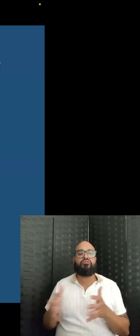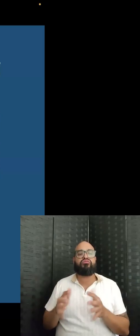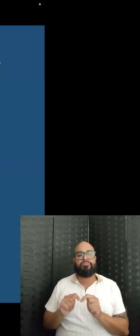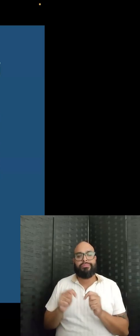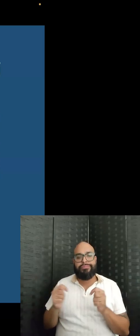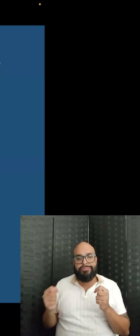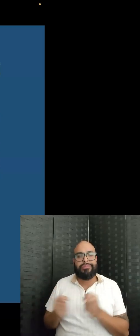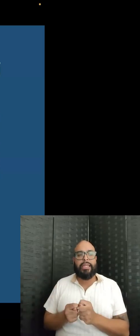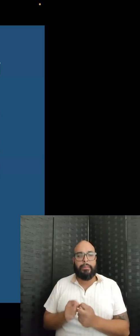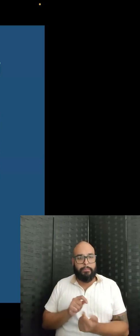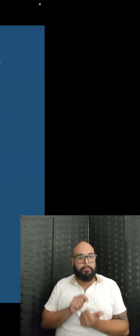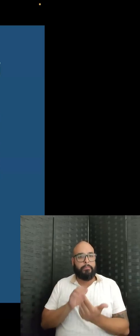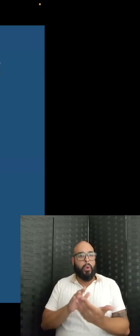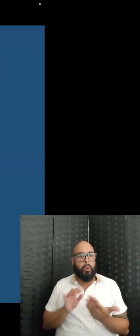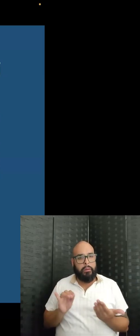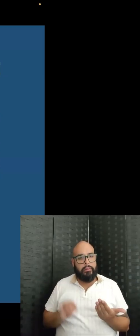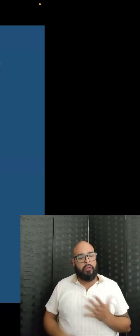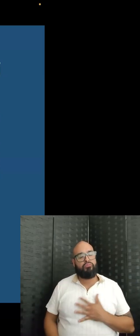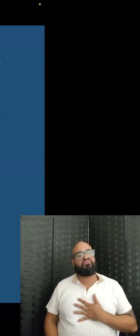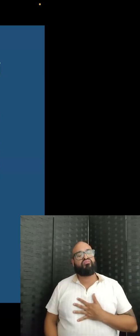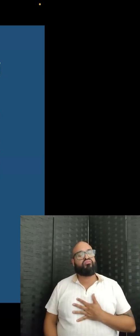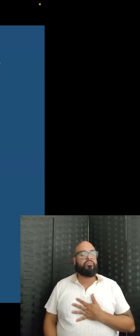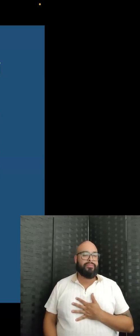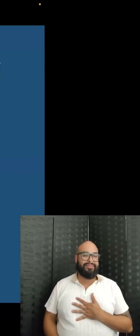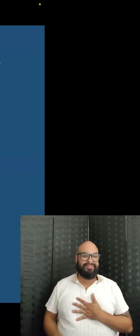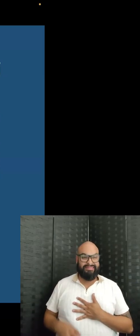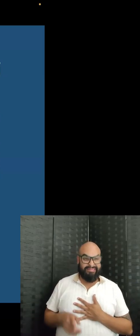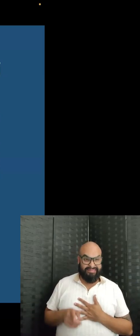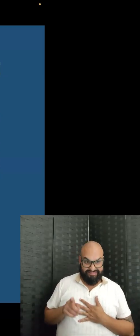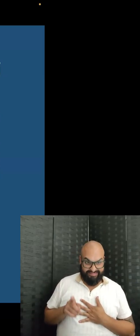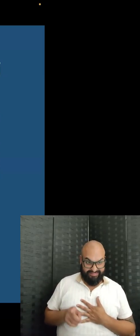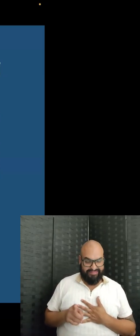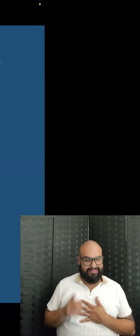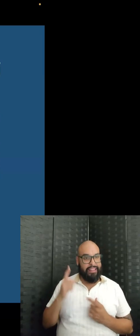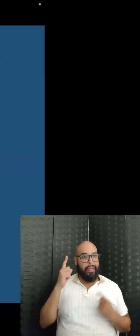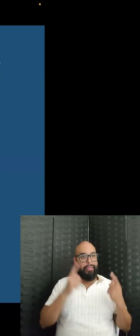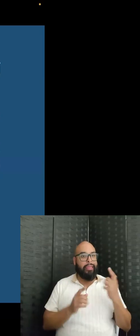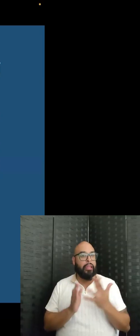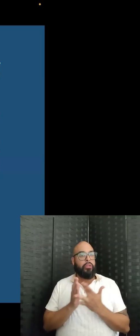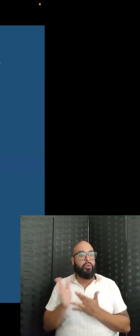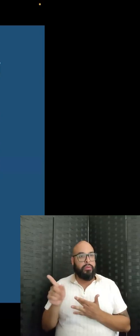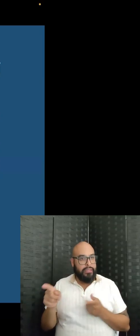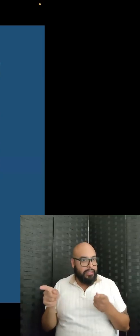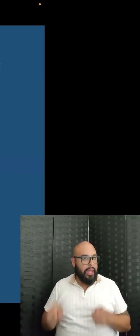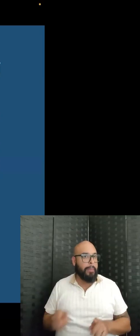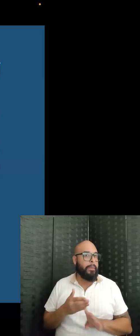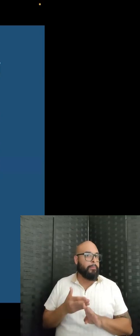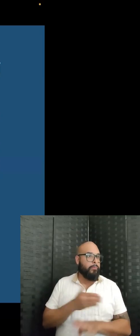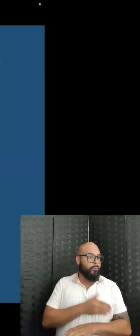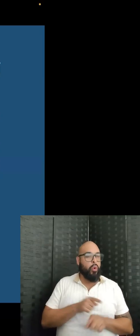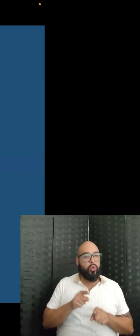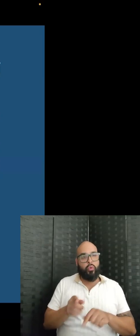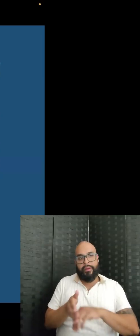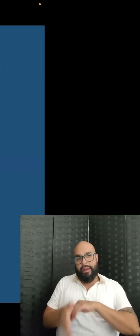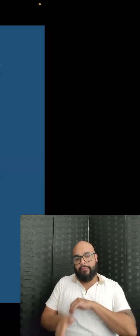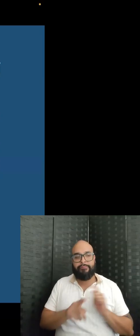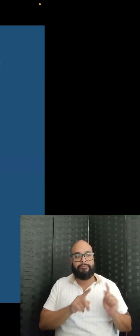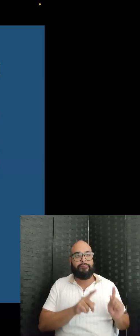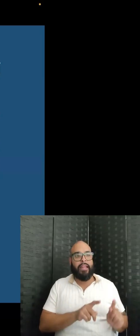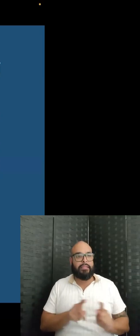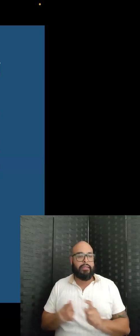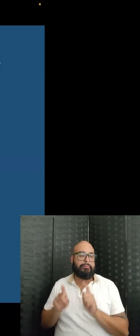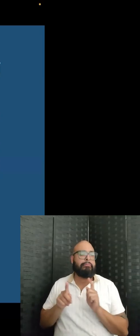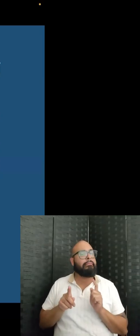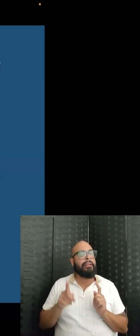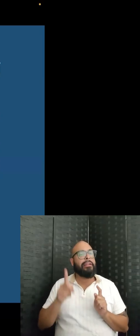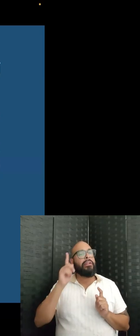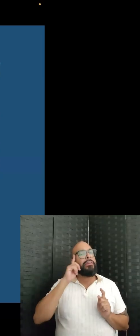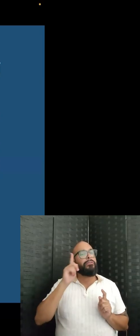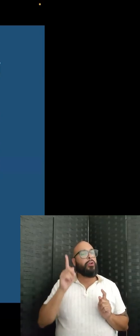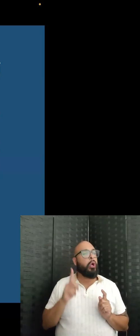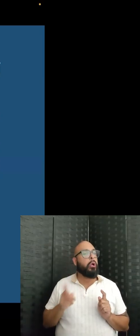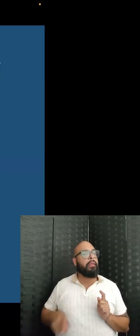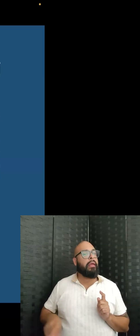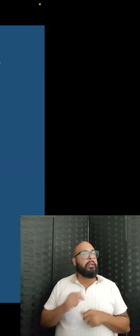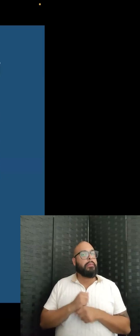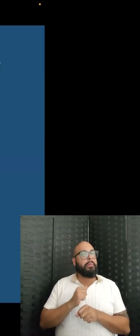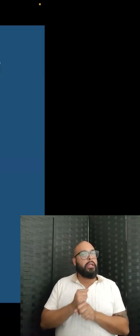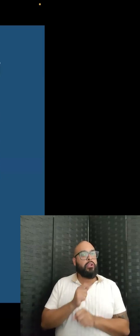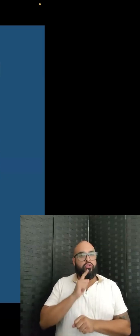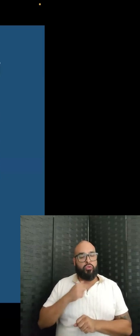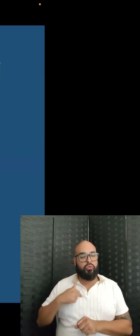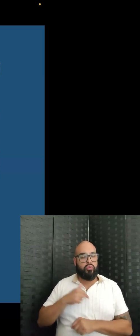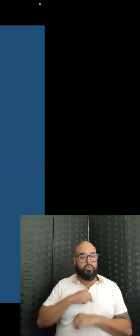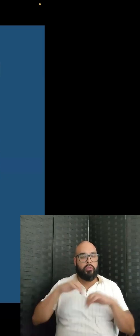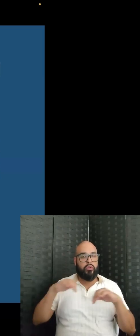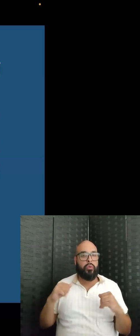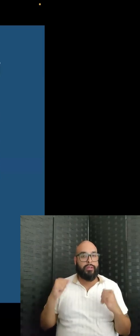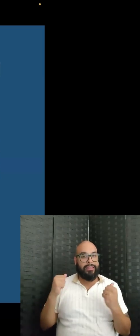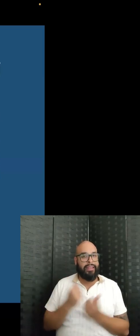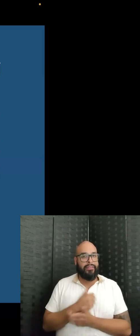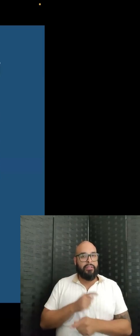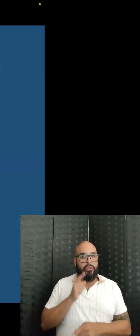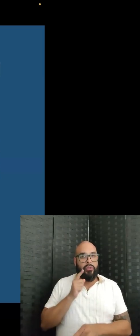and think through what needed to happen before testing, during testing, and after testing as a way of making sure that we're doing everything right to not underestimate a kiddo's ability.